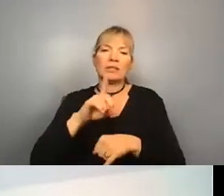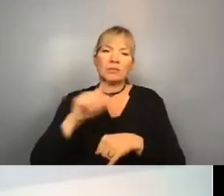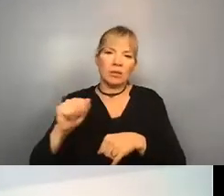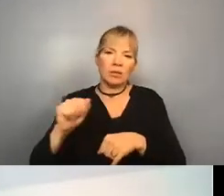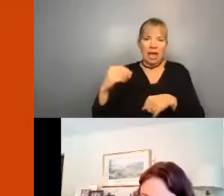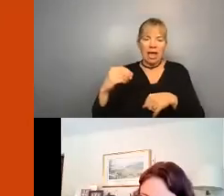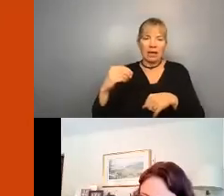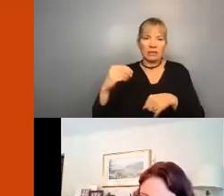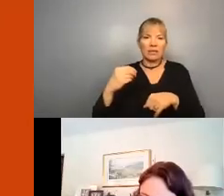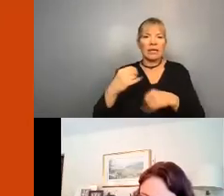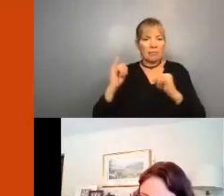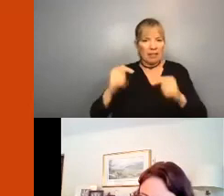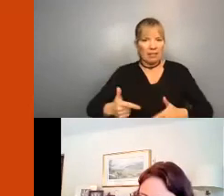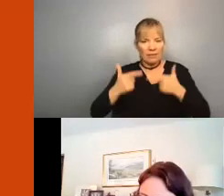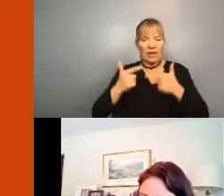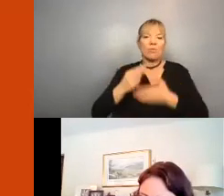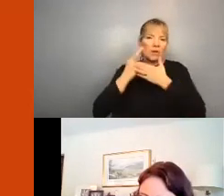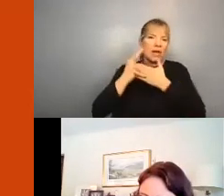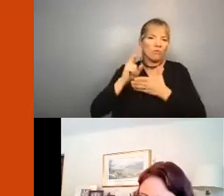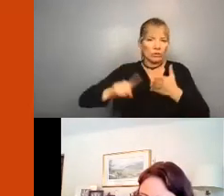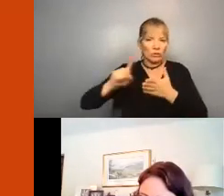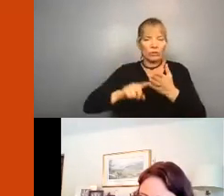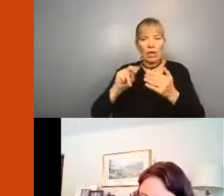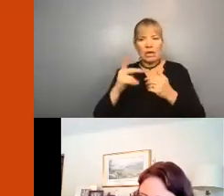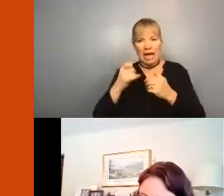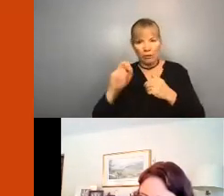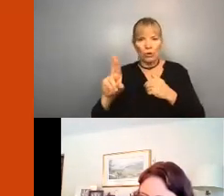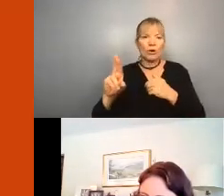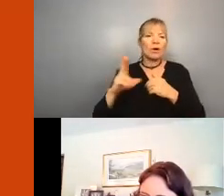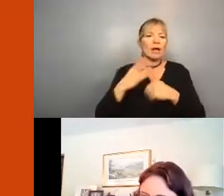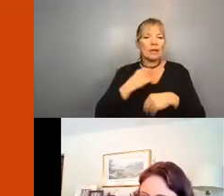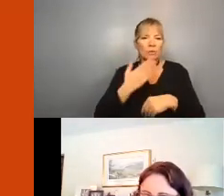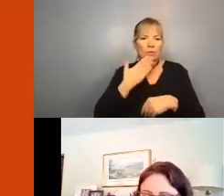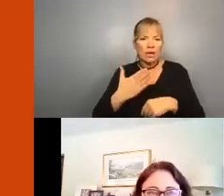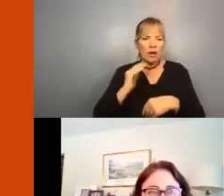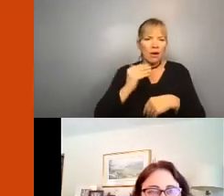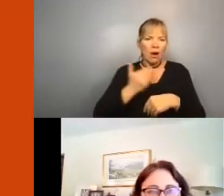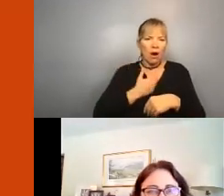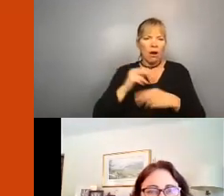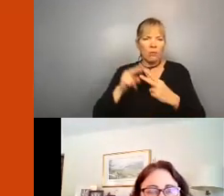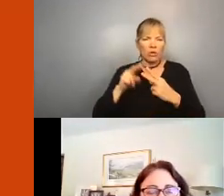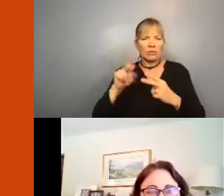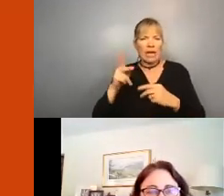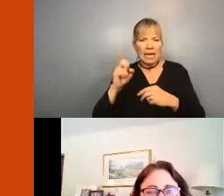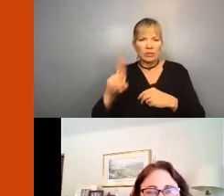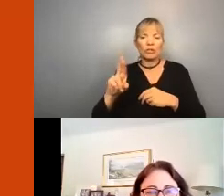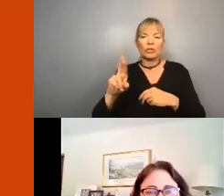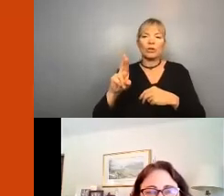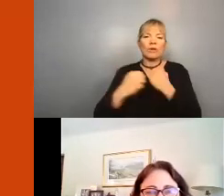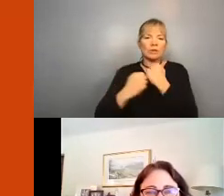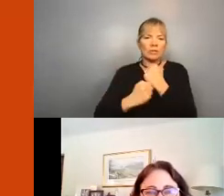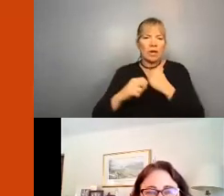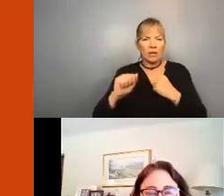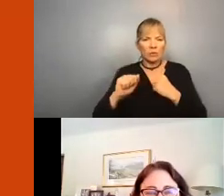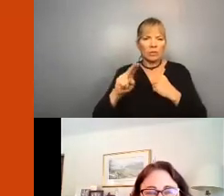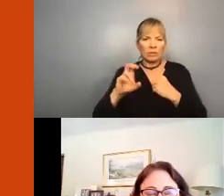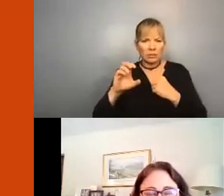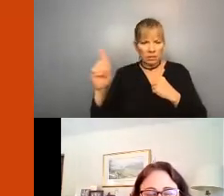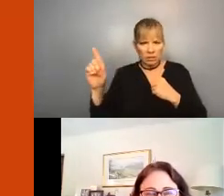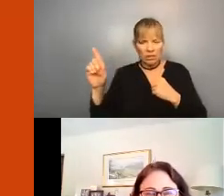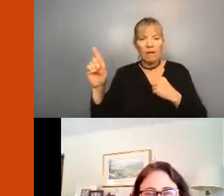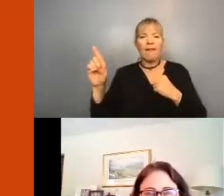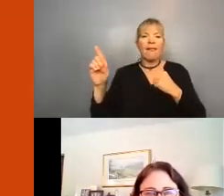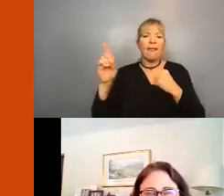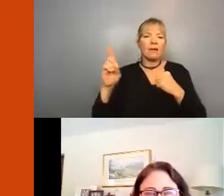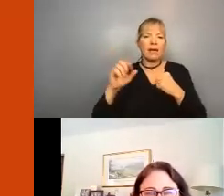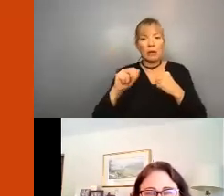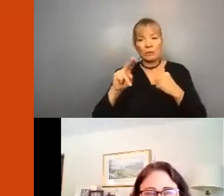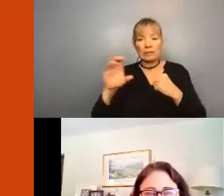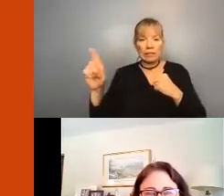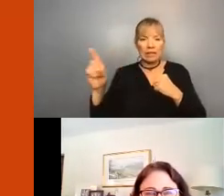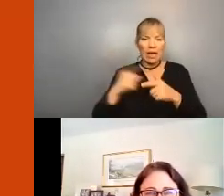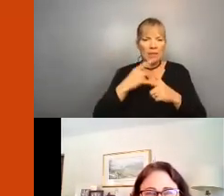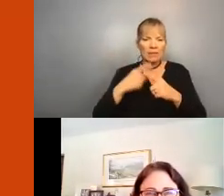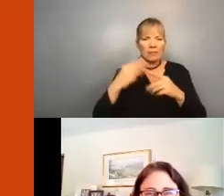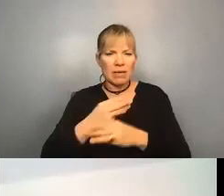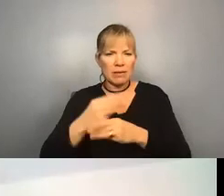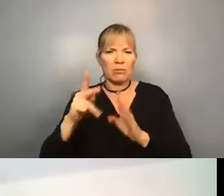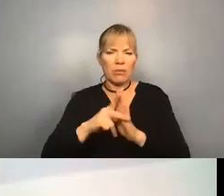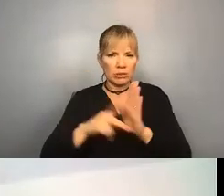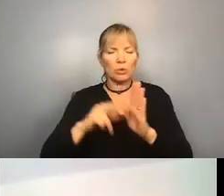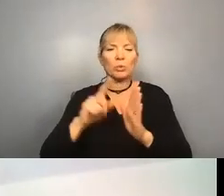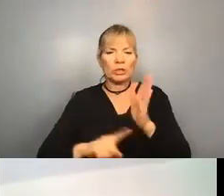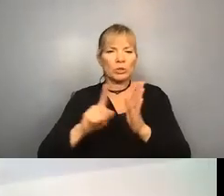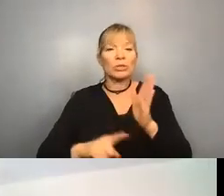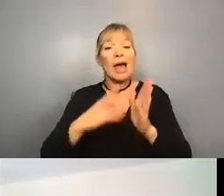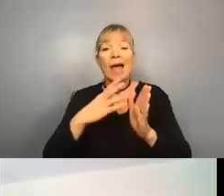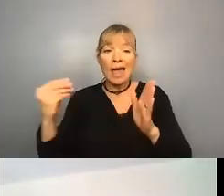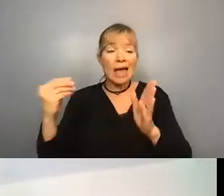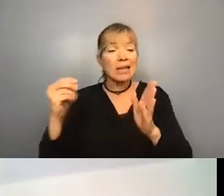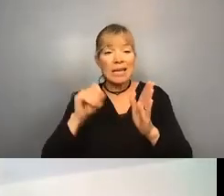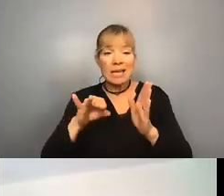Association of University Centers on Disability, AUCD, and Mathematica Research.